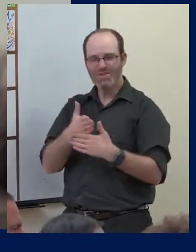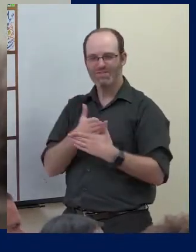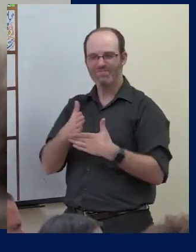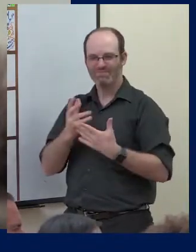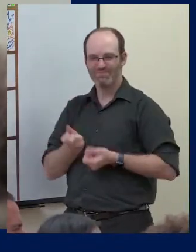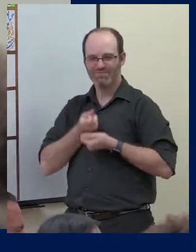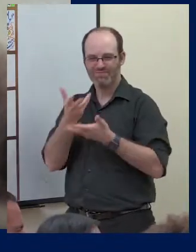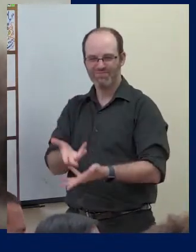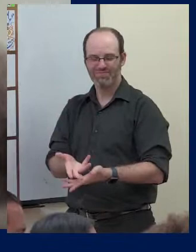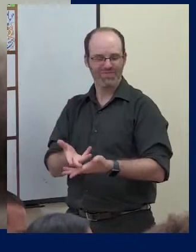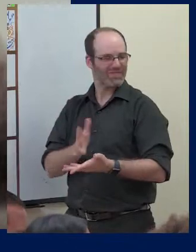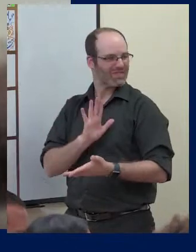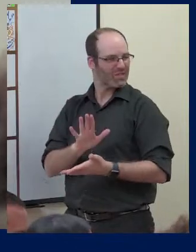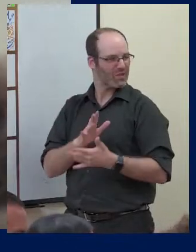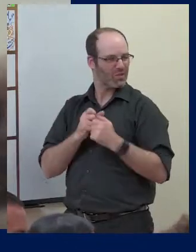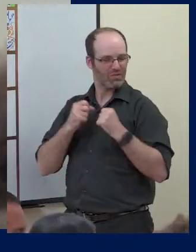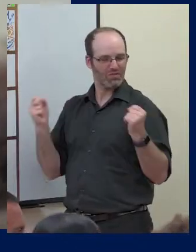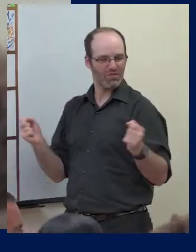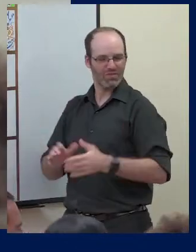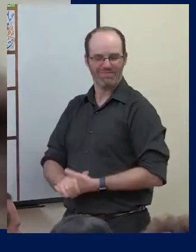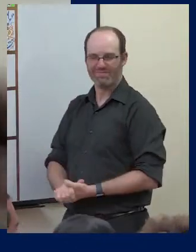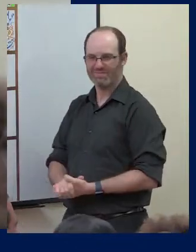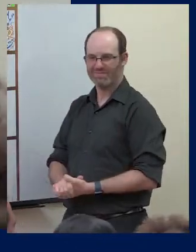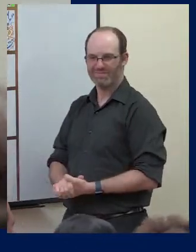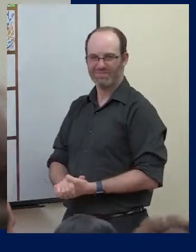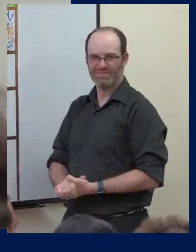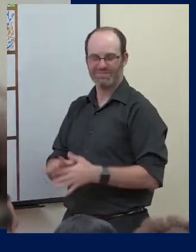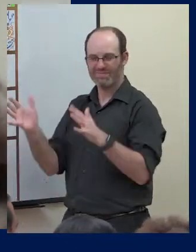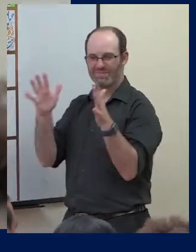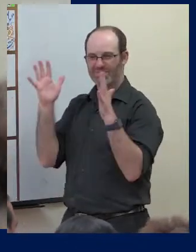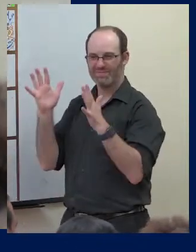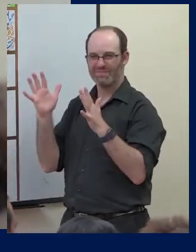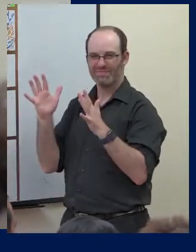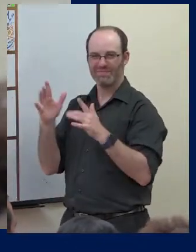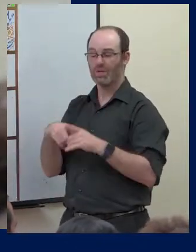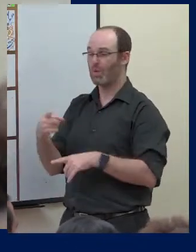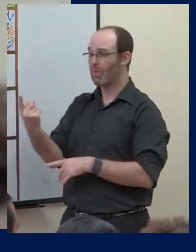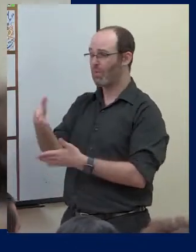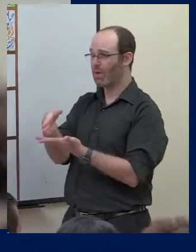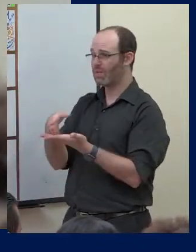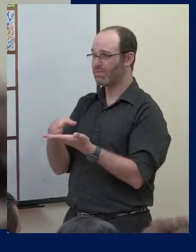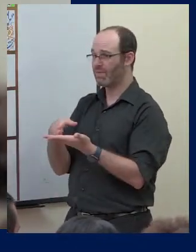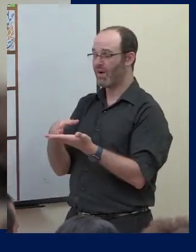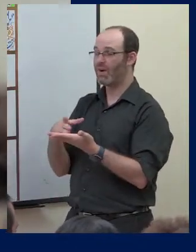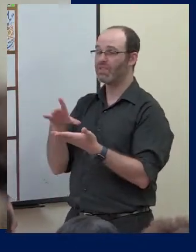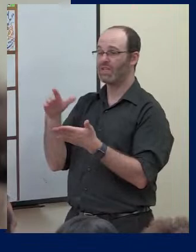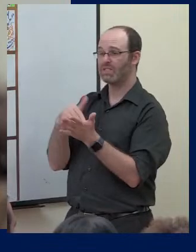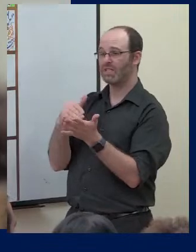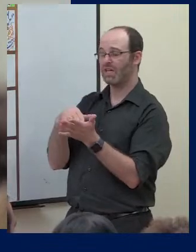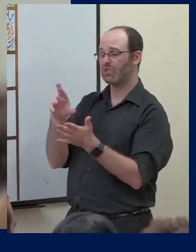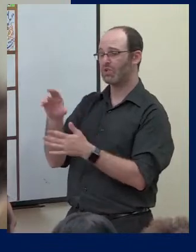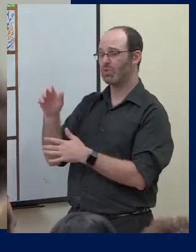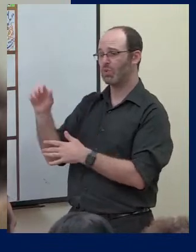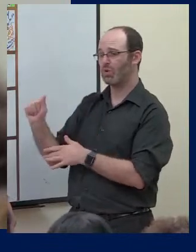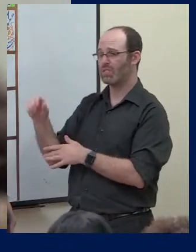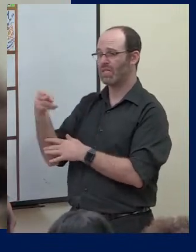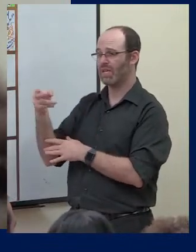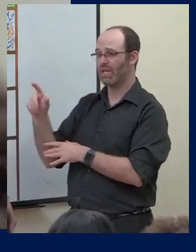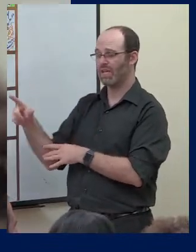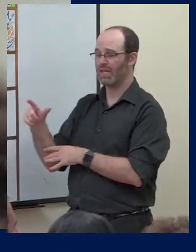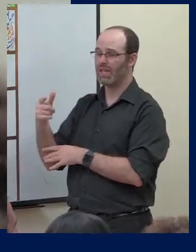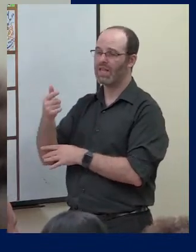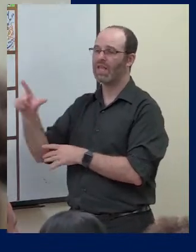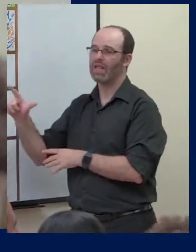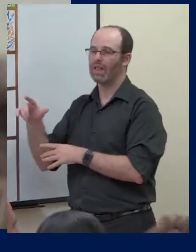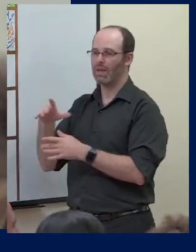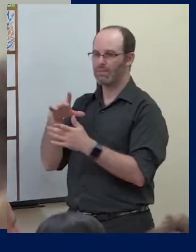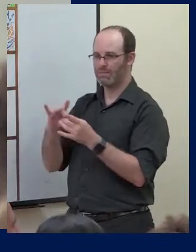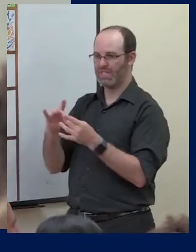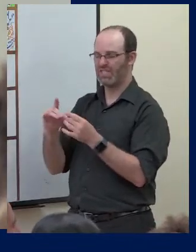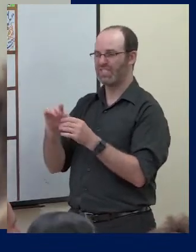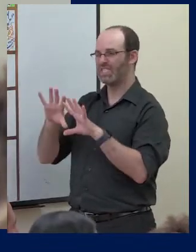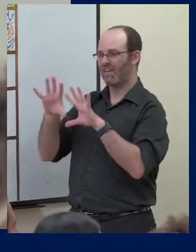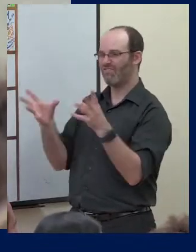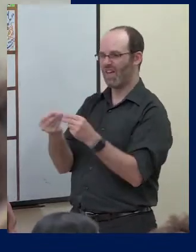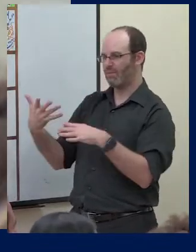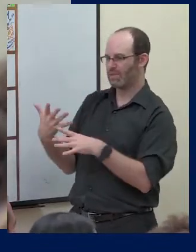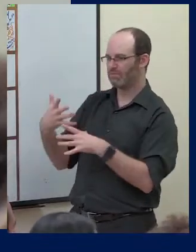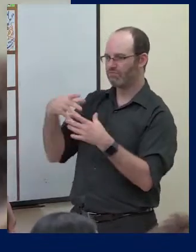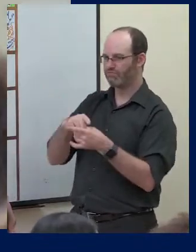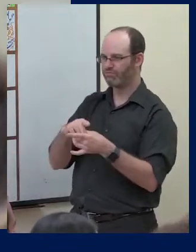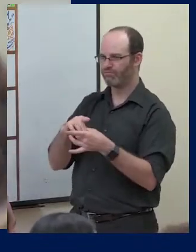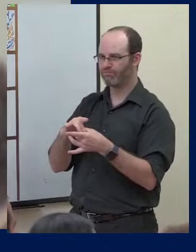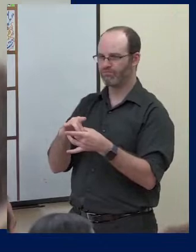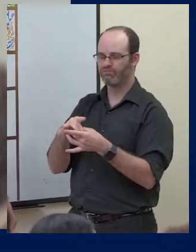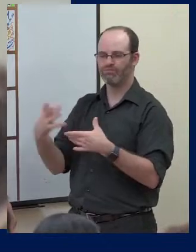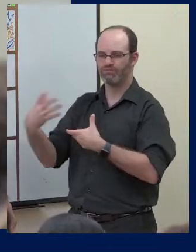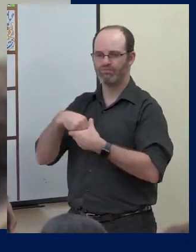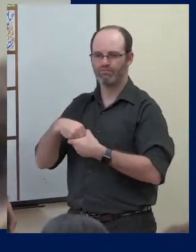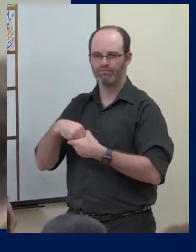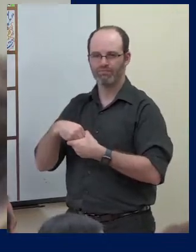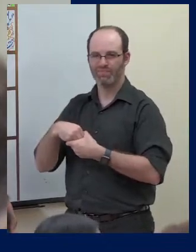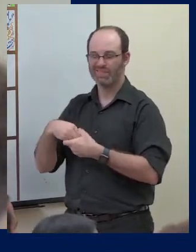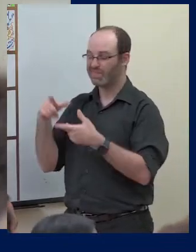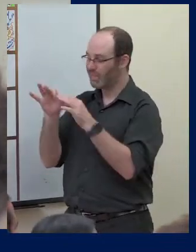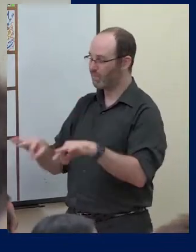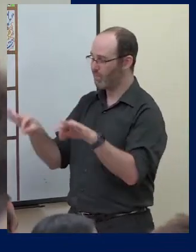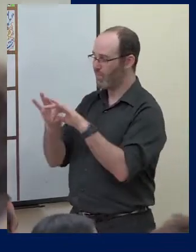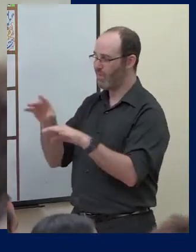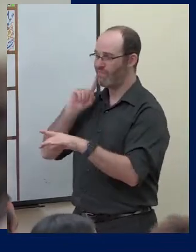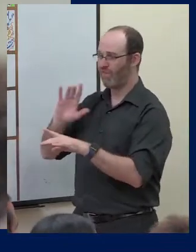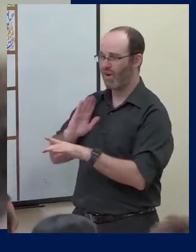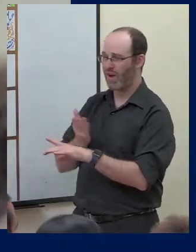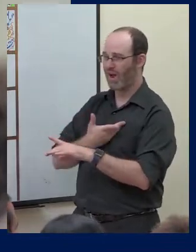One element mentioned at the beginning was family, how important this is for our community.